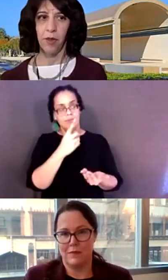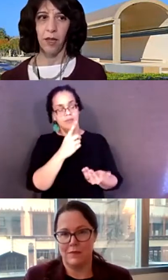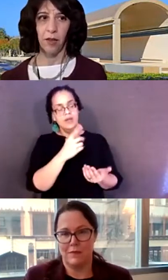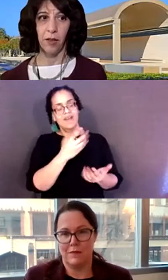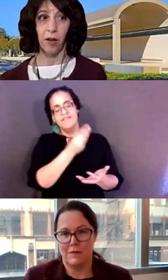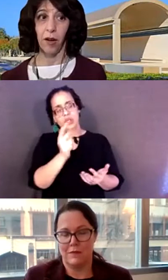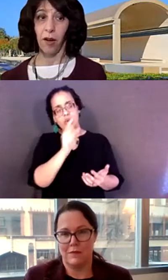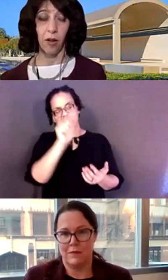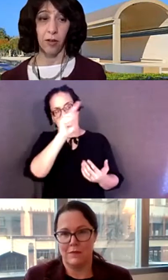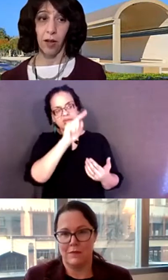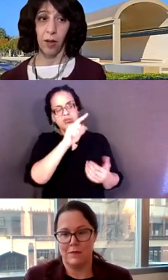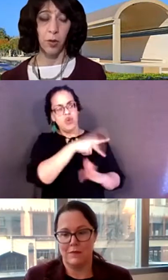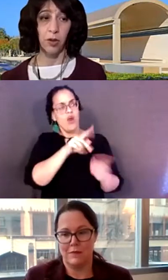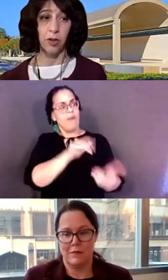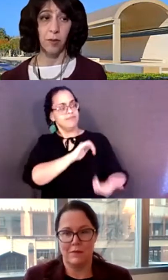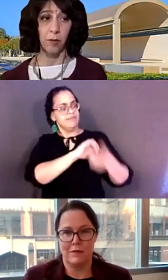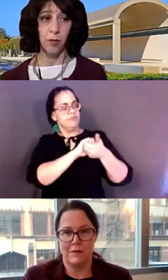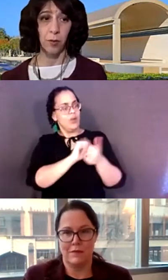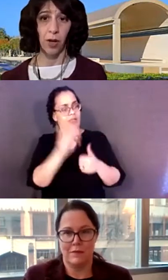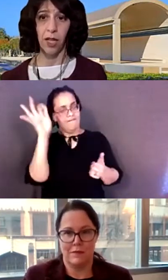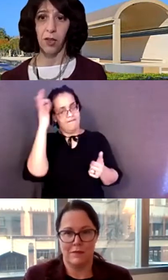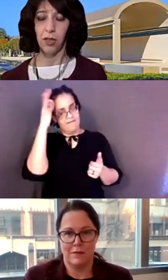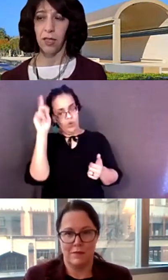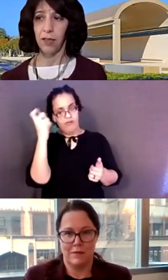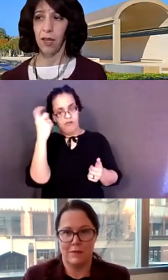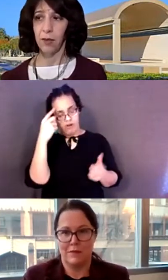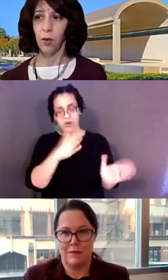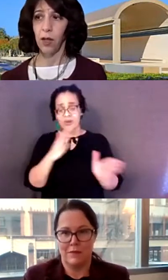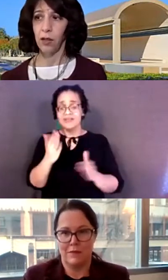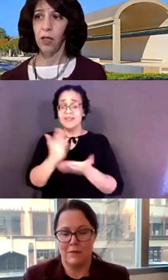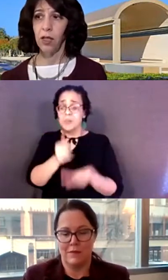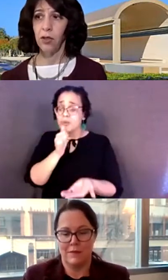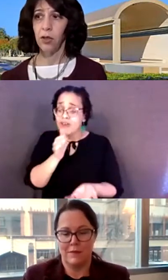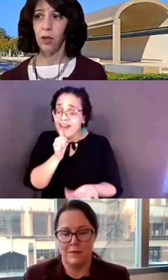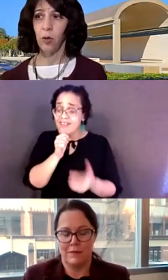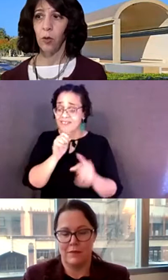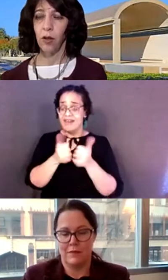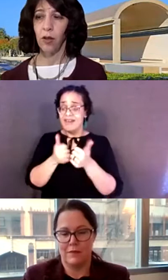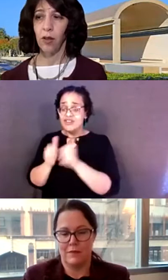There are, I'm sure, some some private agencies as well.